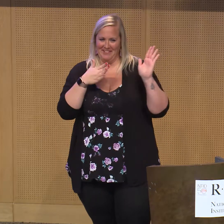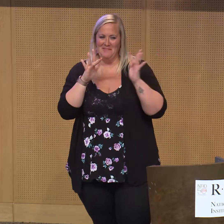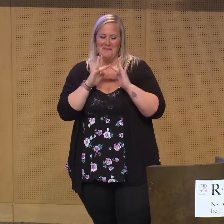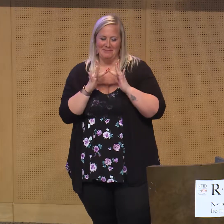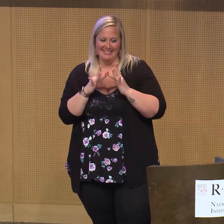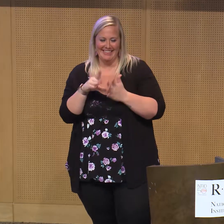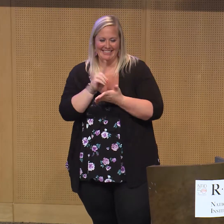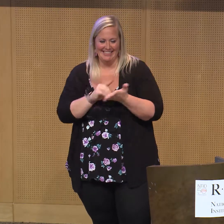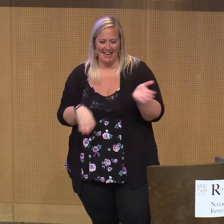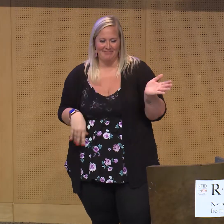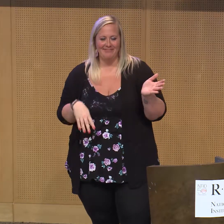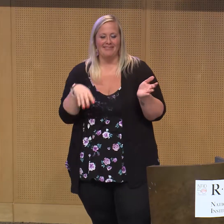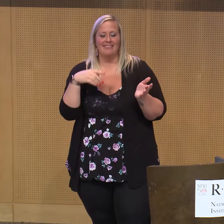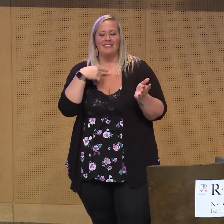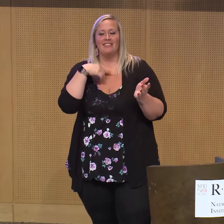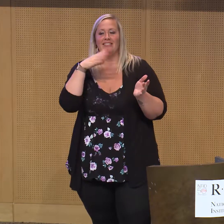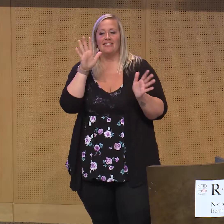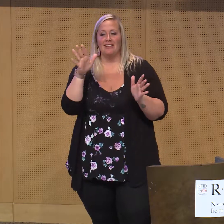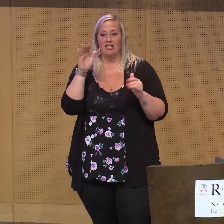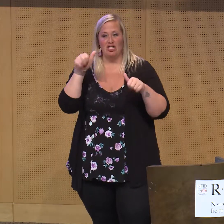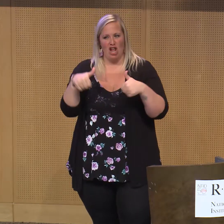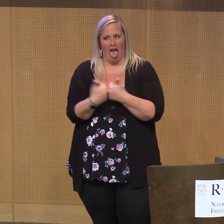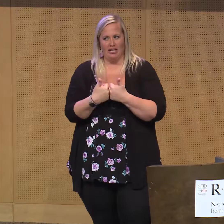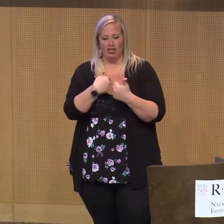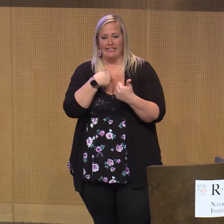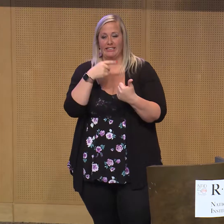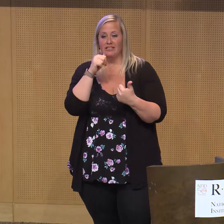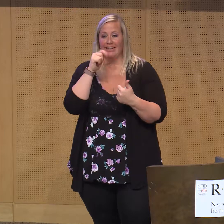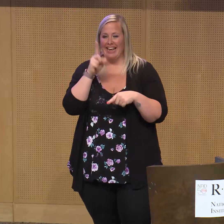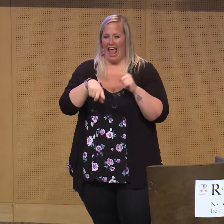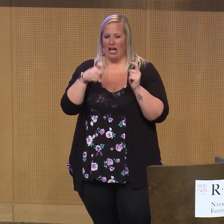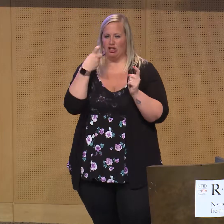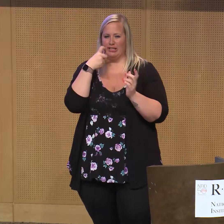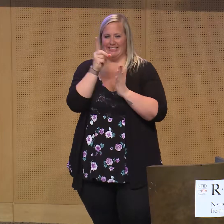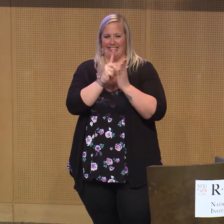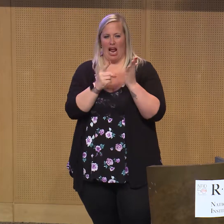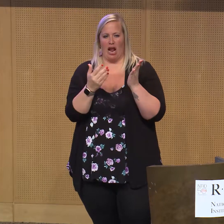This is my part. I'm the web designer. This is challenging